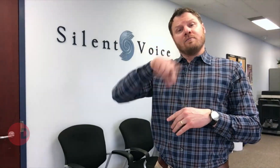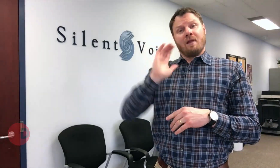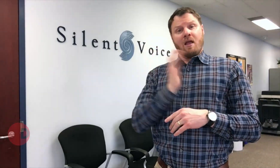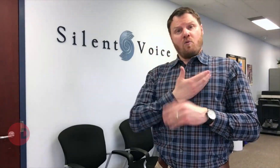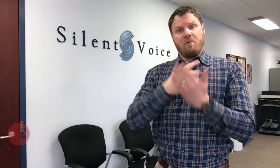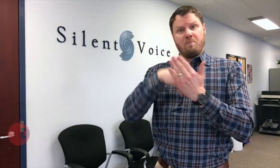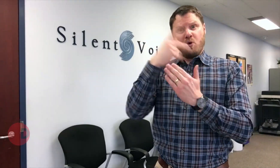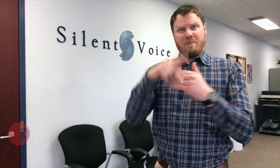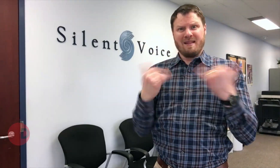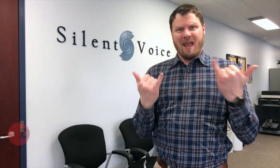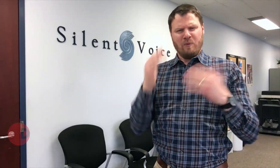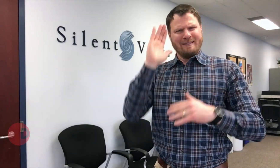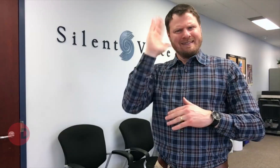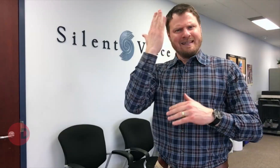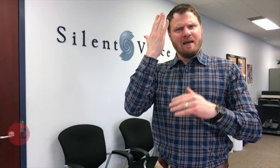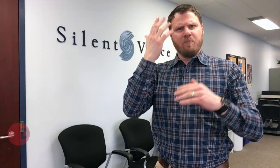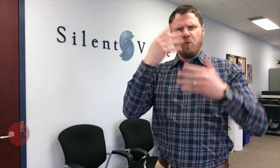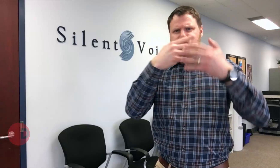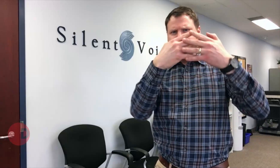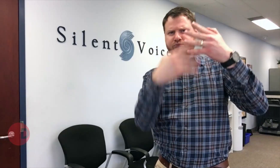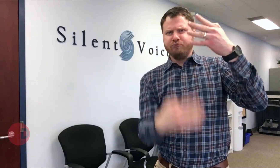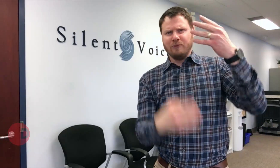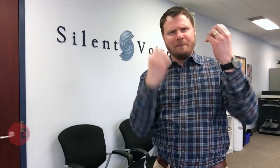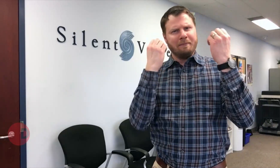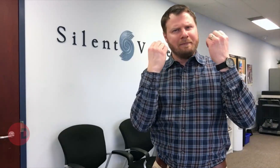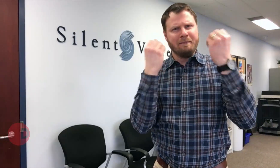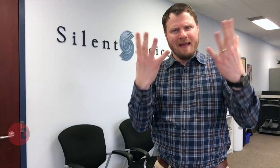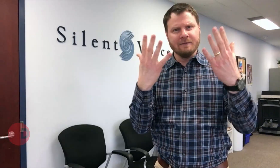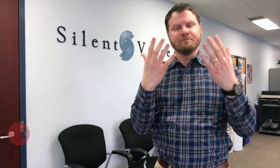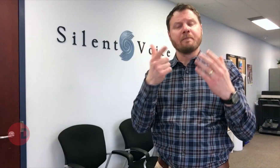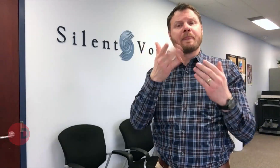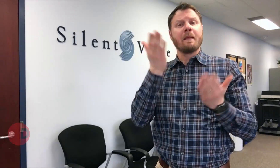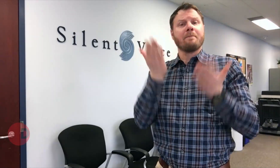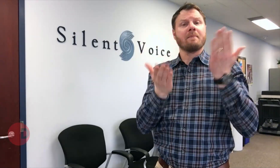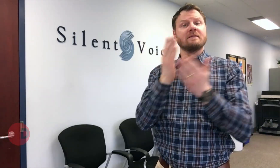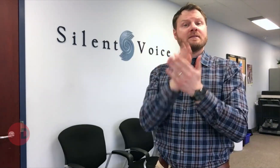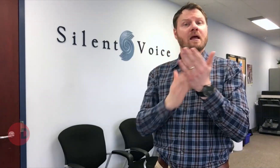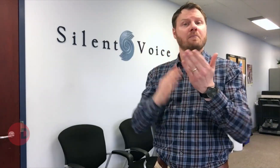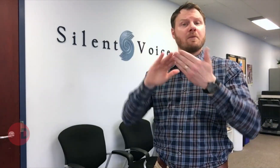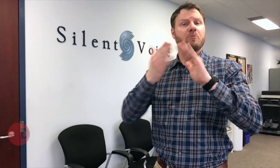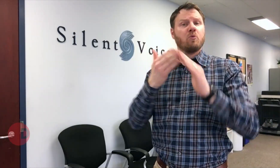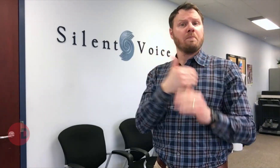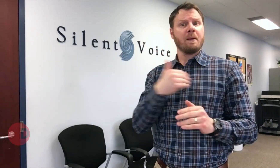Our programs now provide wide variety but our community members